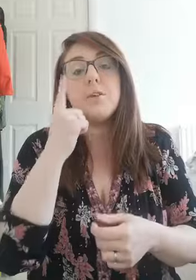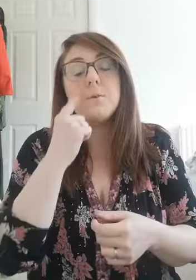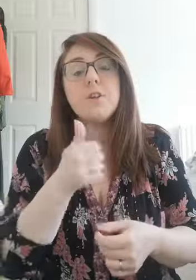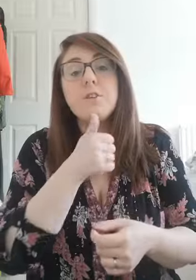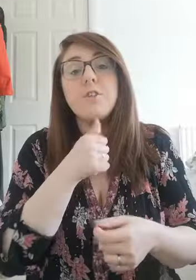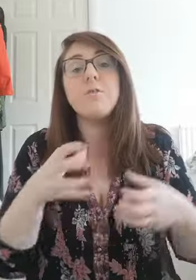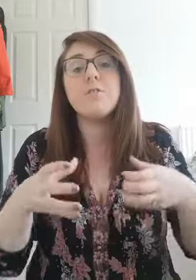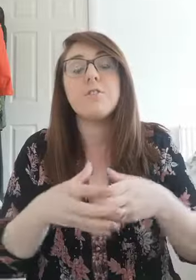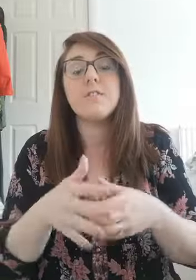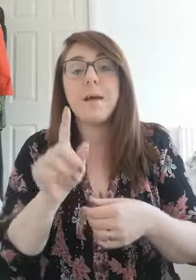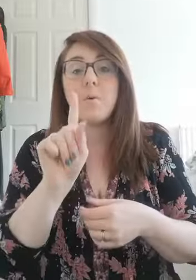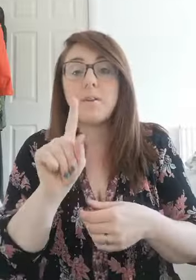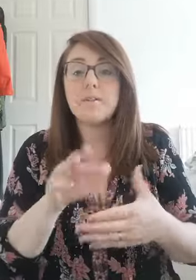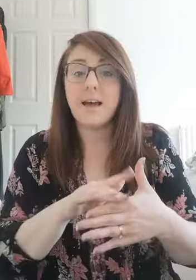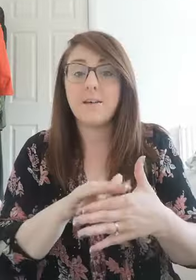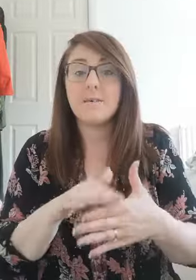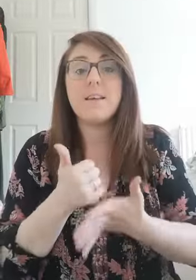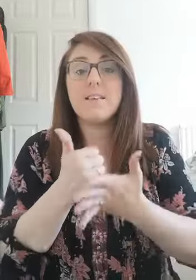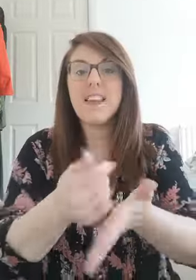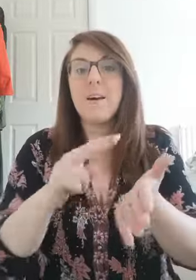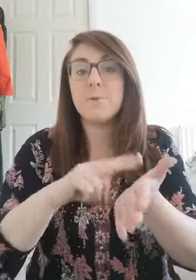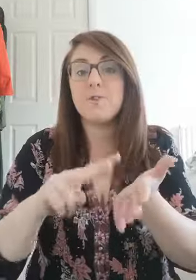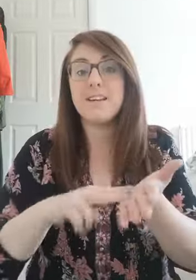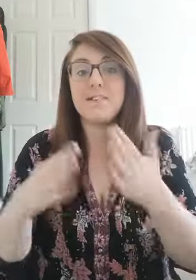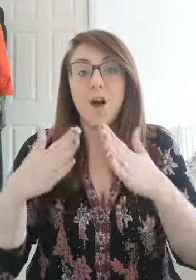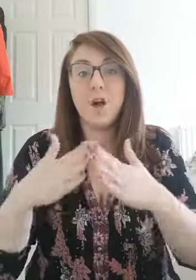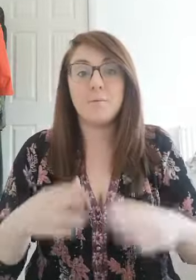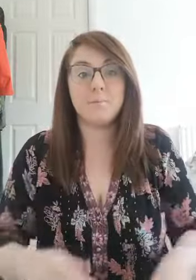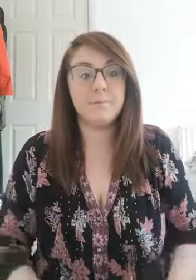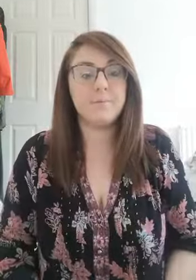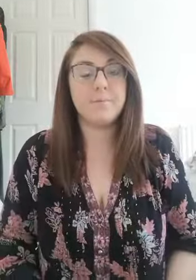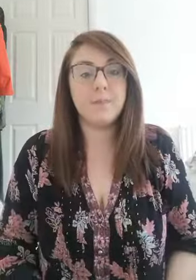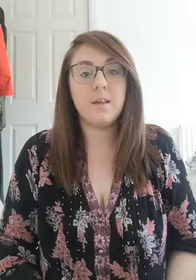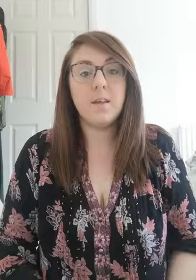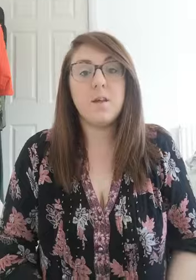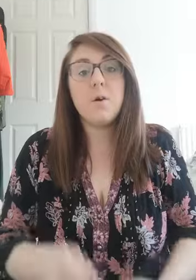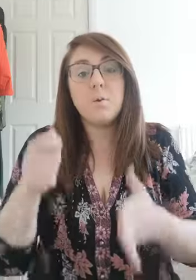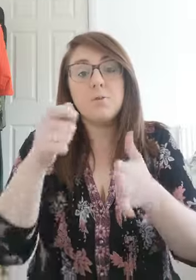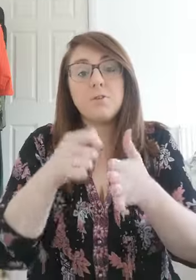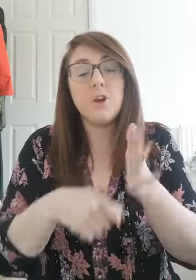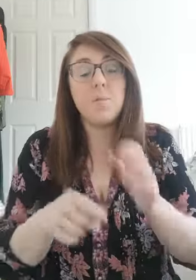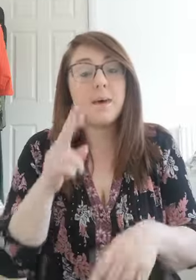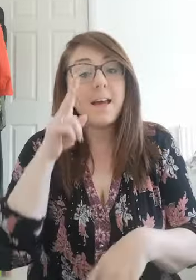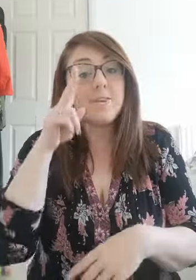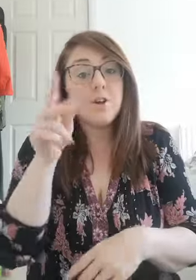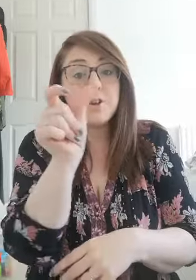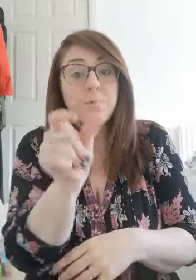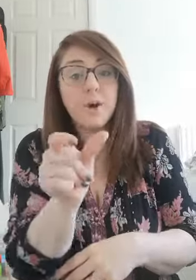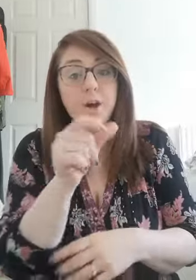can use your set 1 sounds to help you to read at home. We will start by having a look at the words